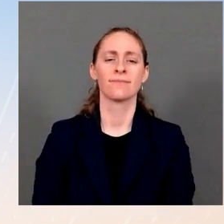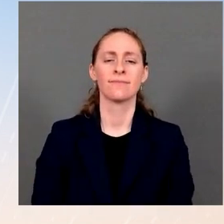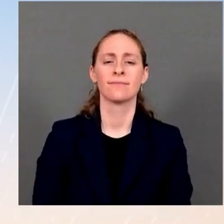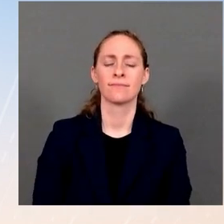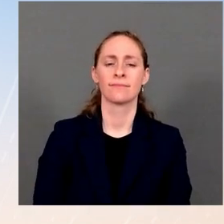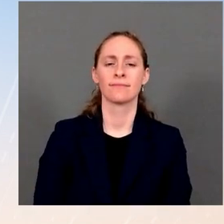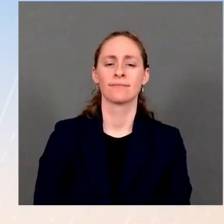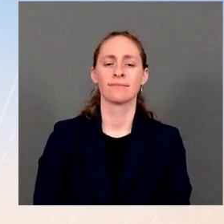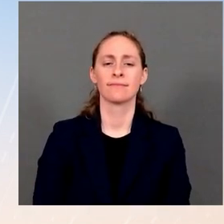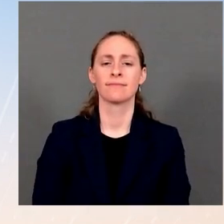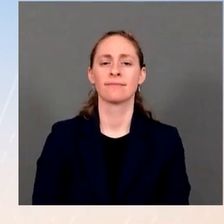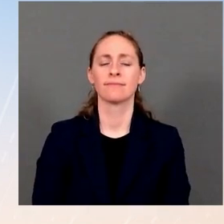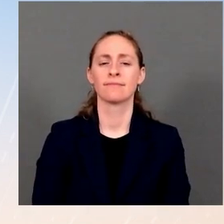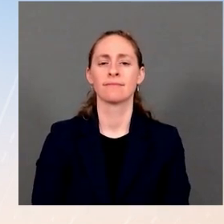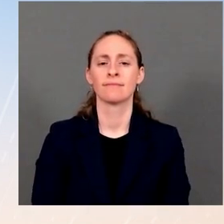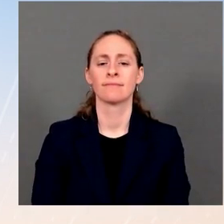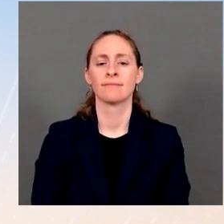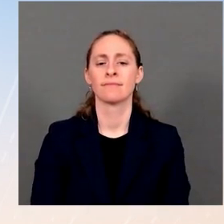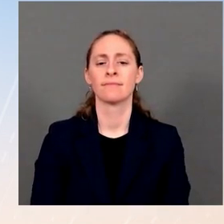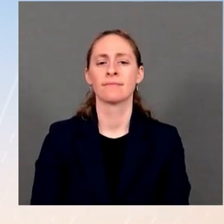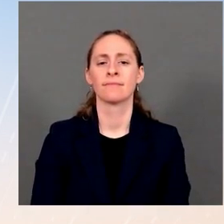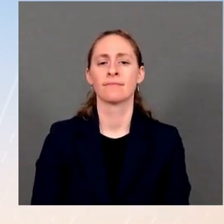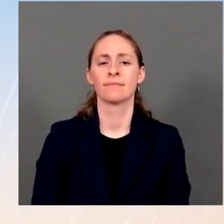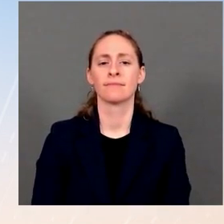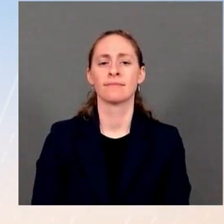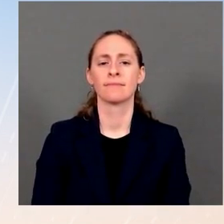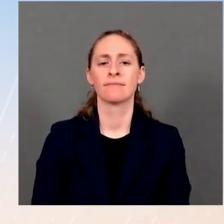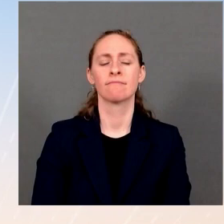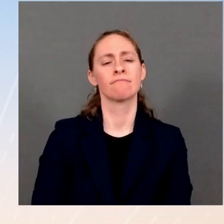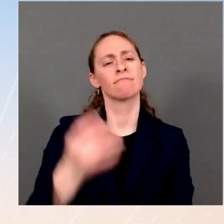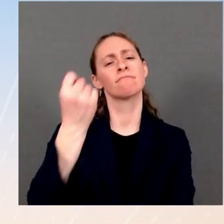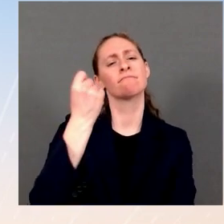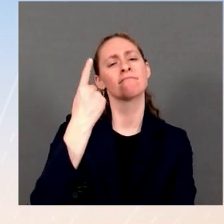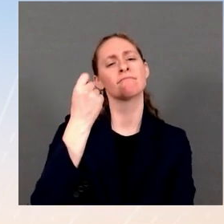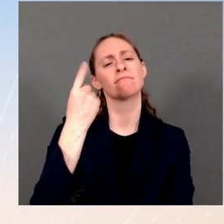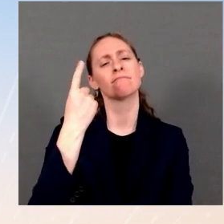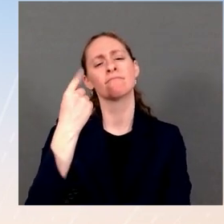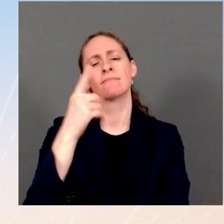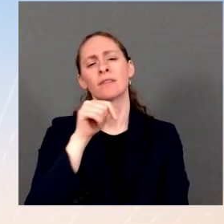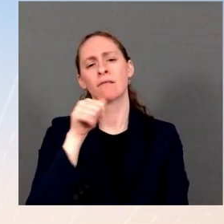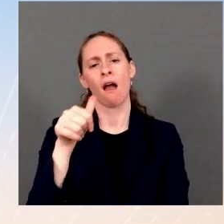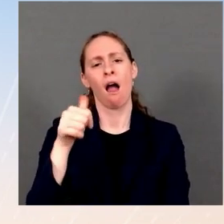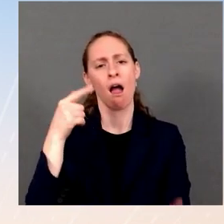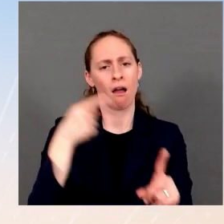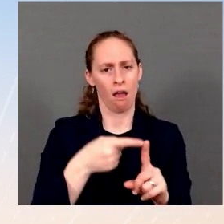it's that nature can be our partner in taking on the challenges that we face.